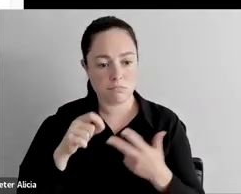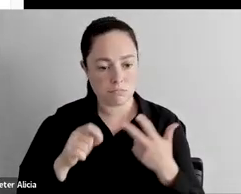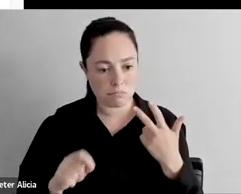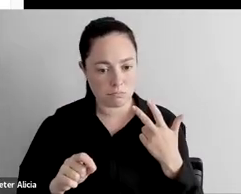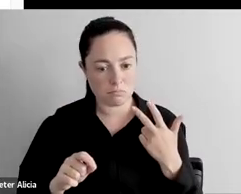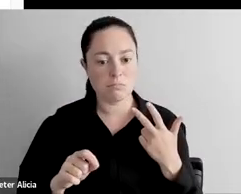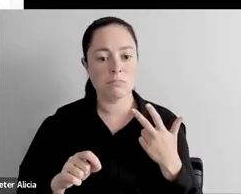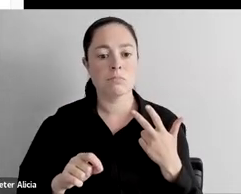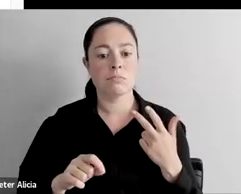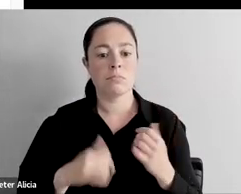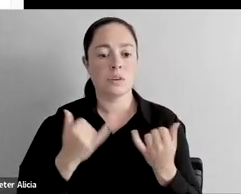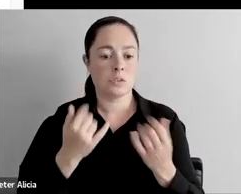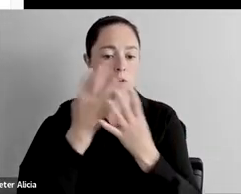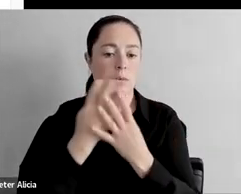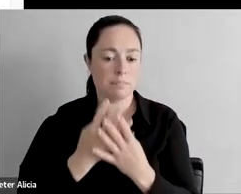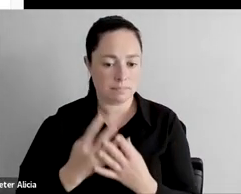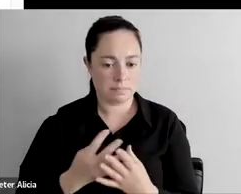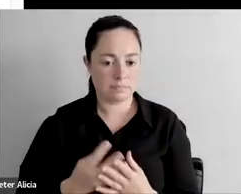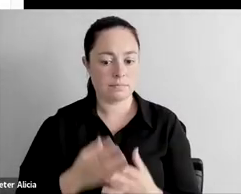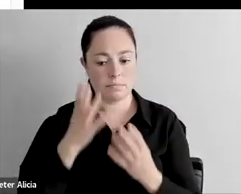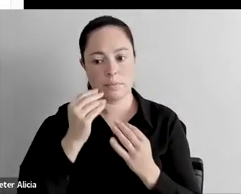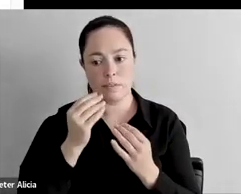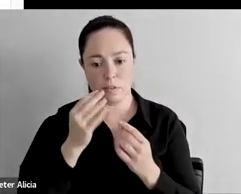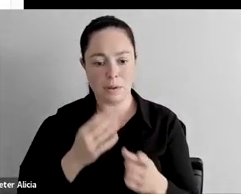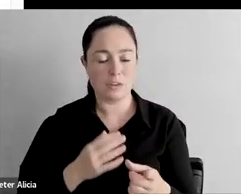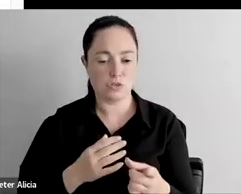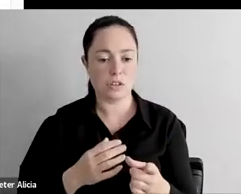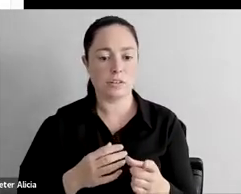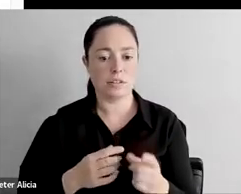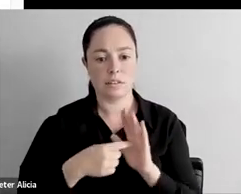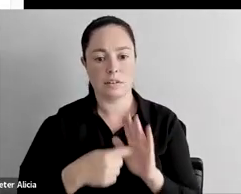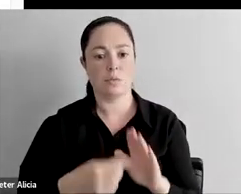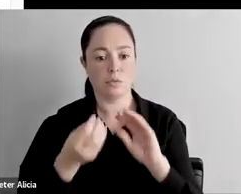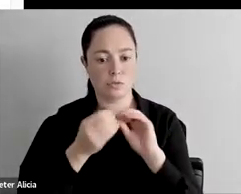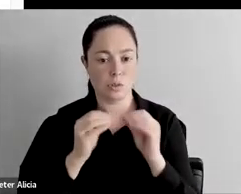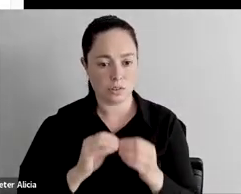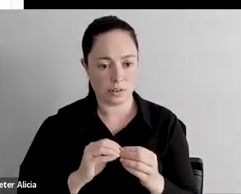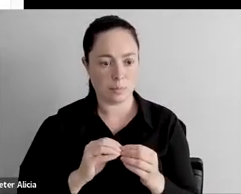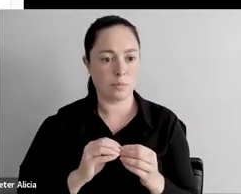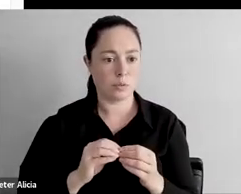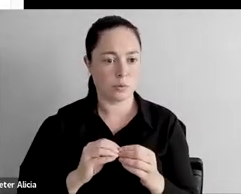And the tables are going to then show us the number of Native Americans in Oklahoma who receive